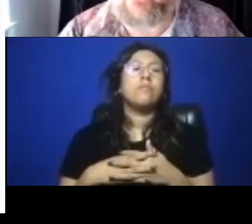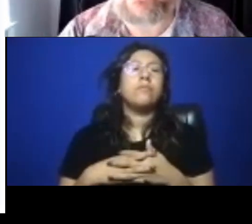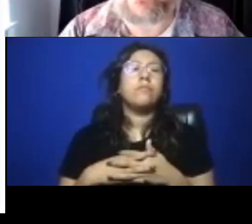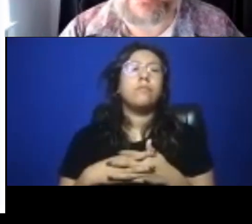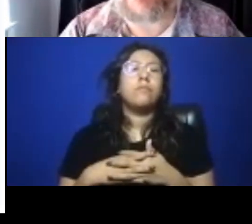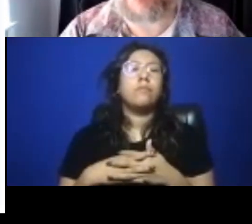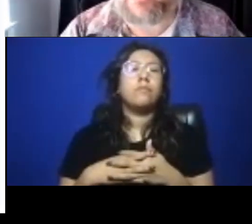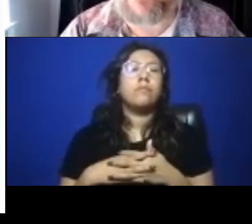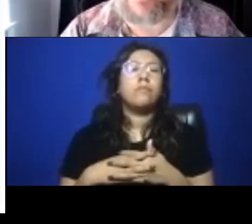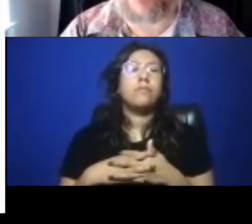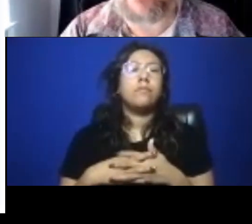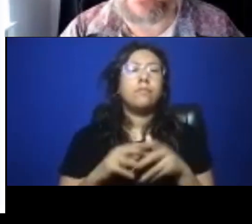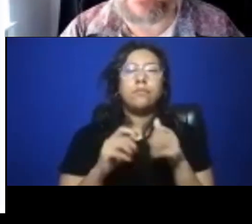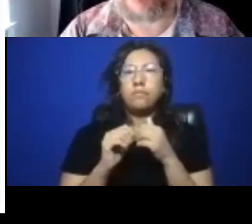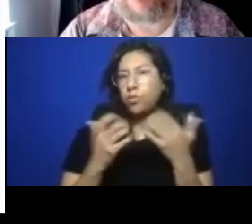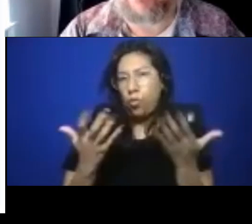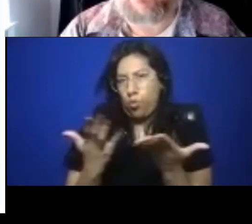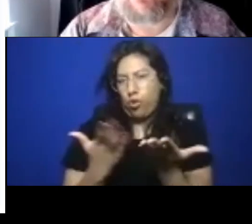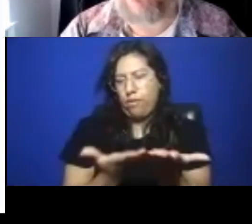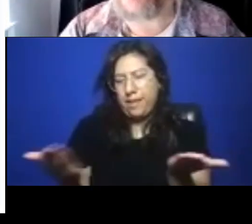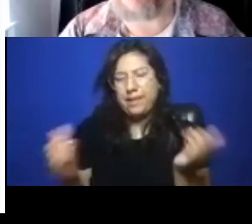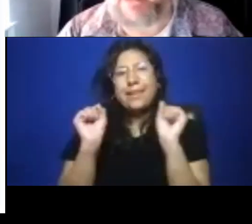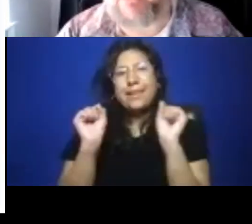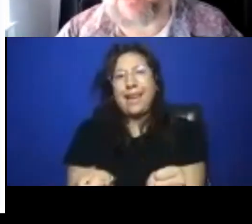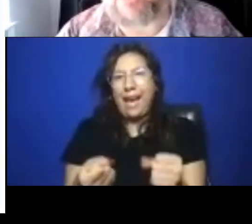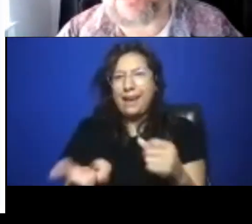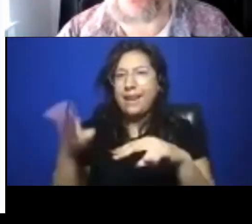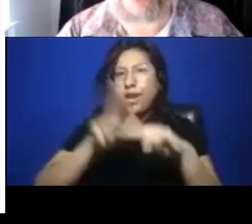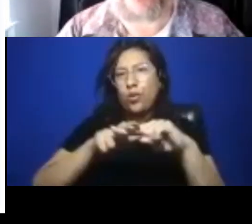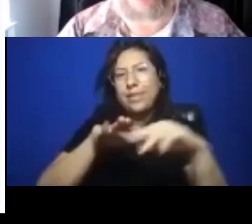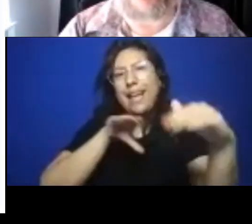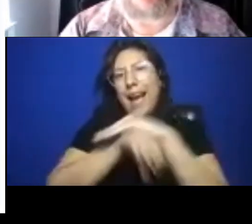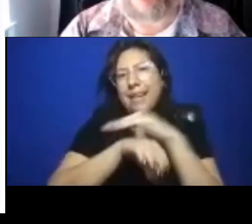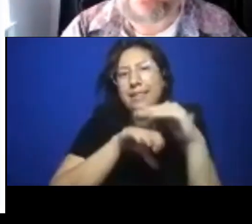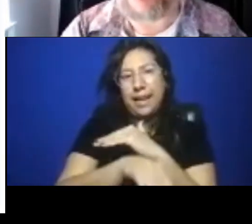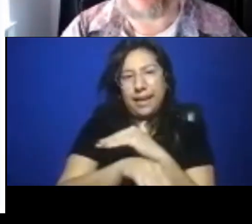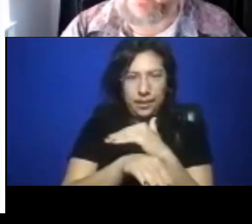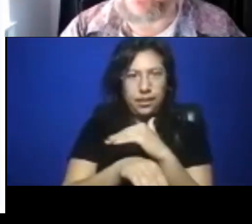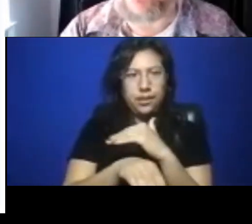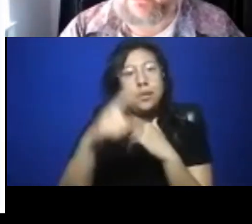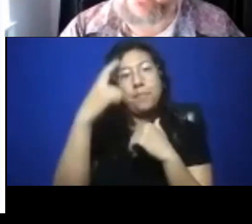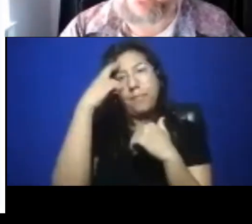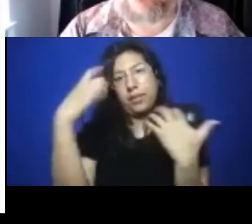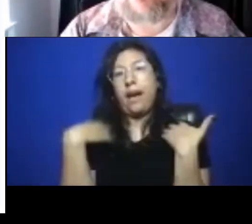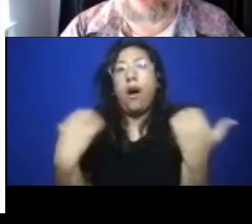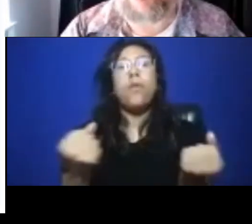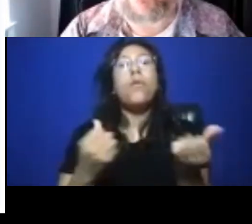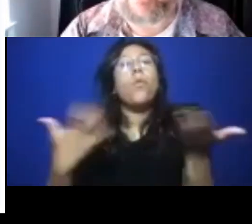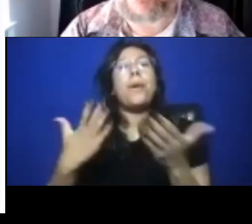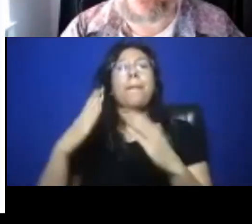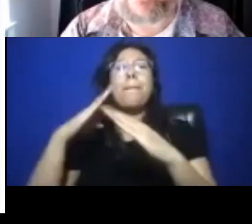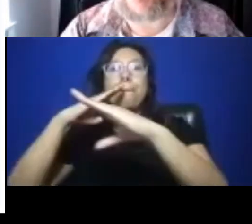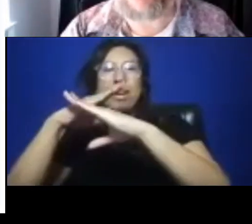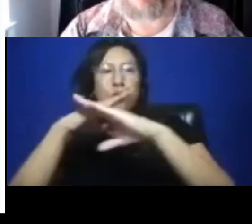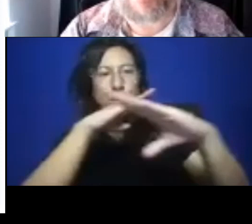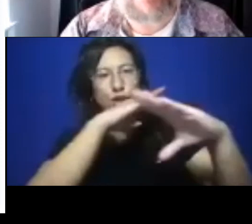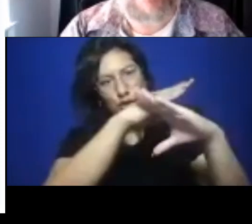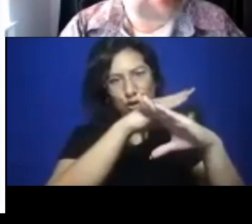for trans and nonbinary clients, or what are some barriers to accessing mental health for trans clients?